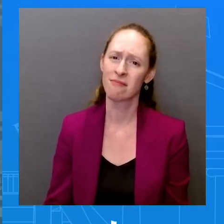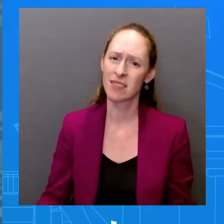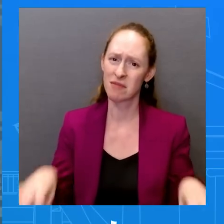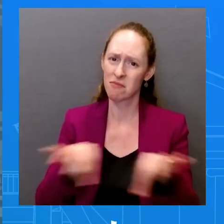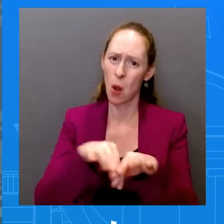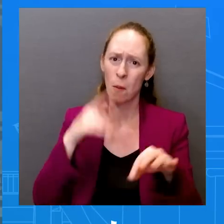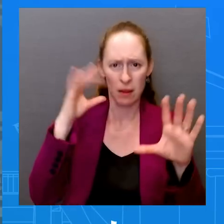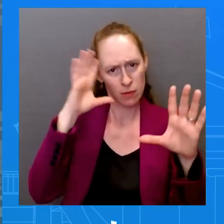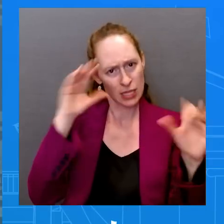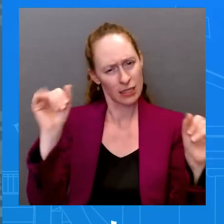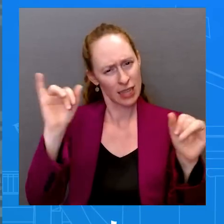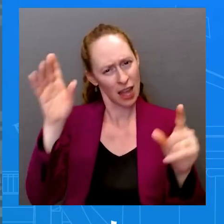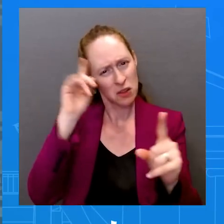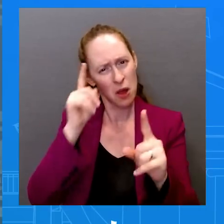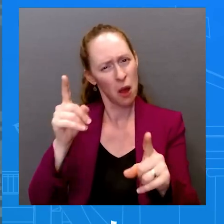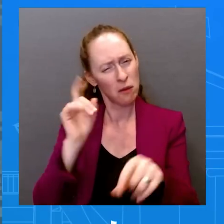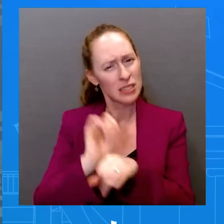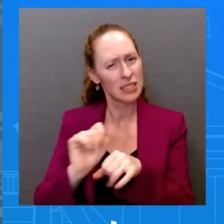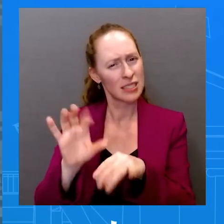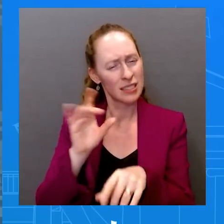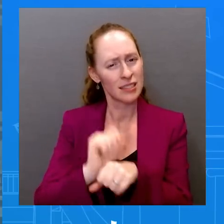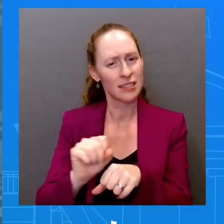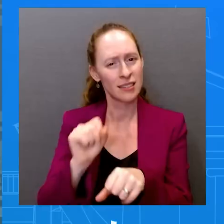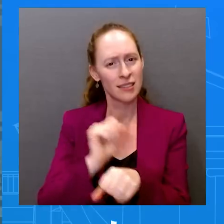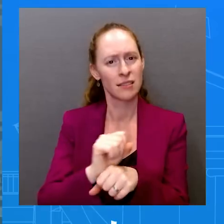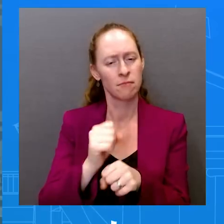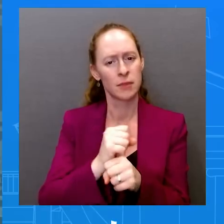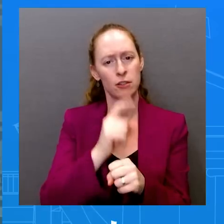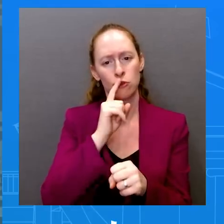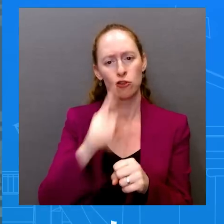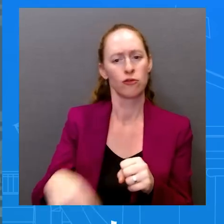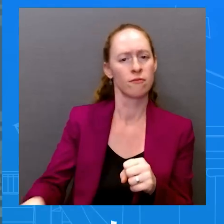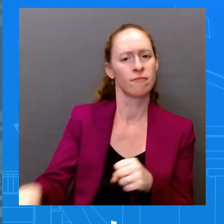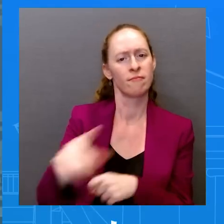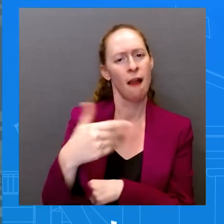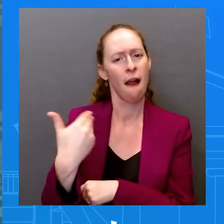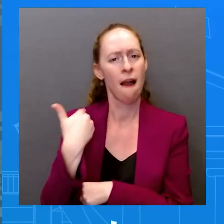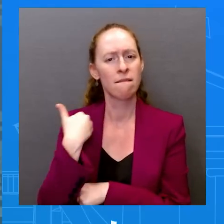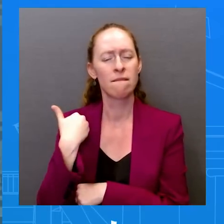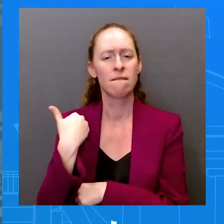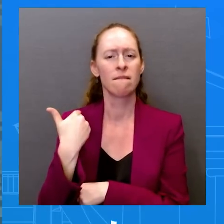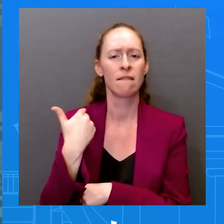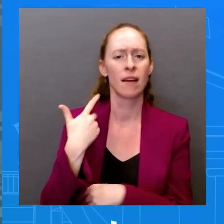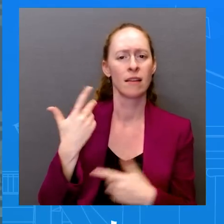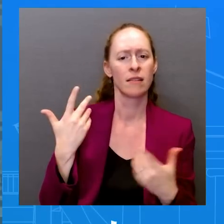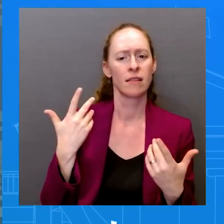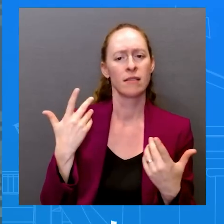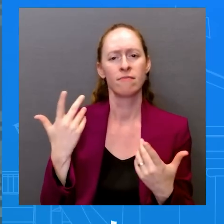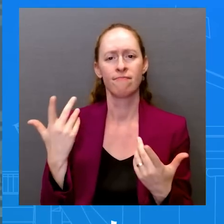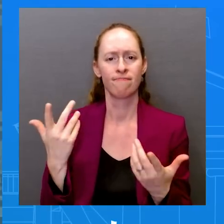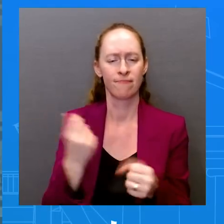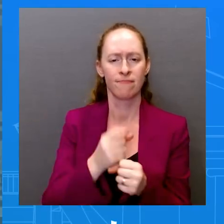to make sure that we had a comprehensive vaccine, you know, getting shots into arms operation.